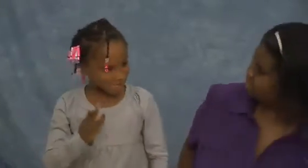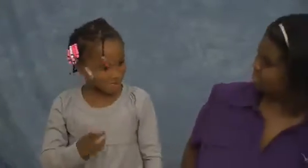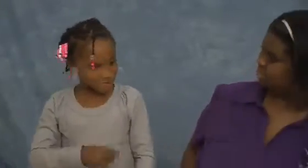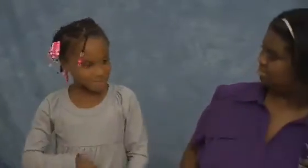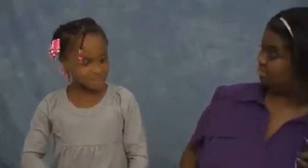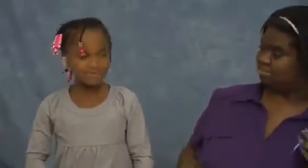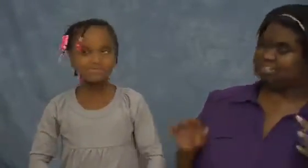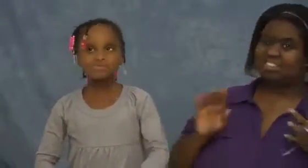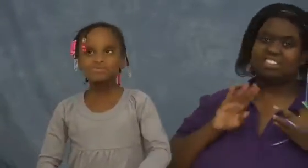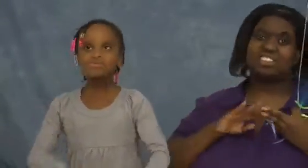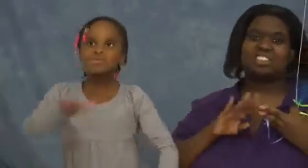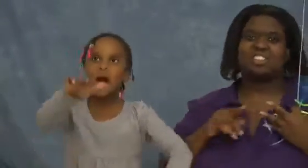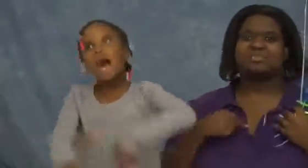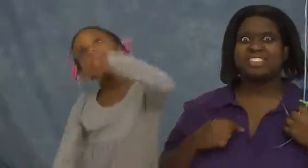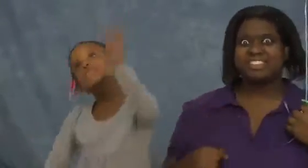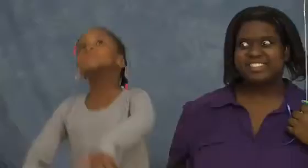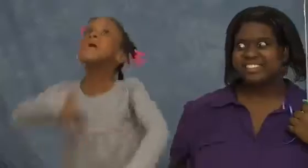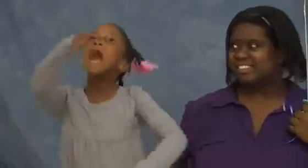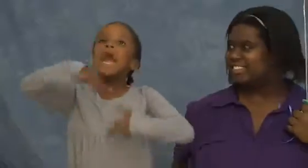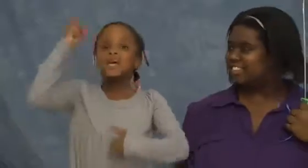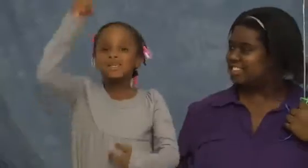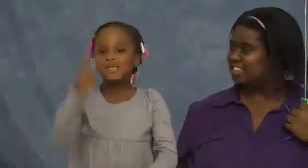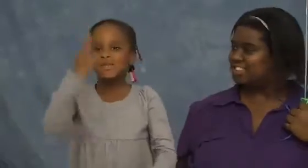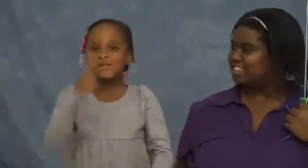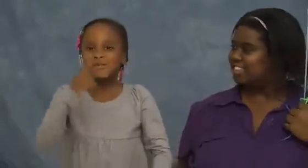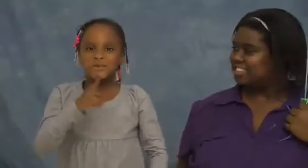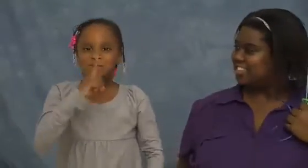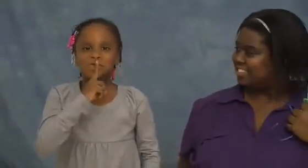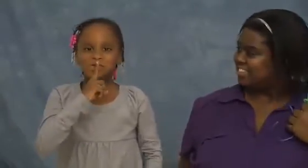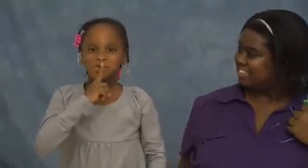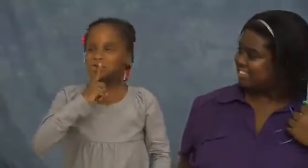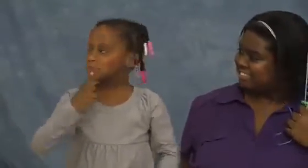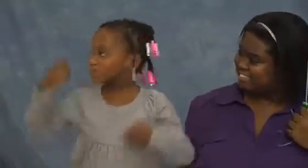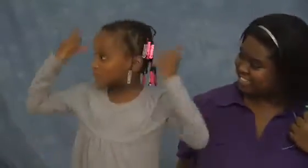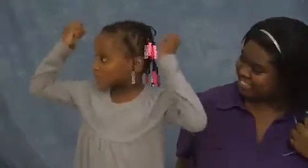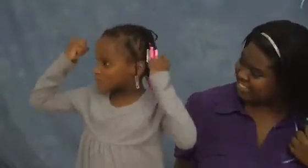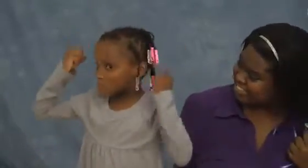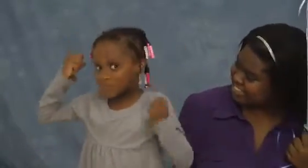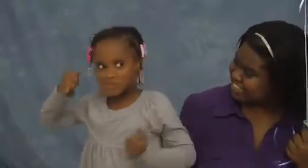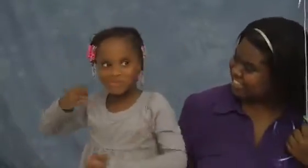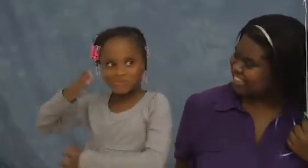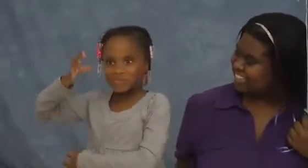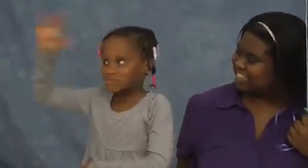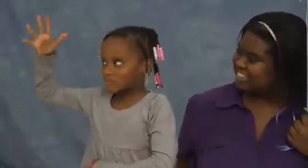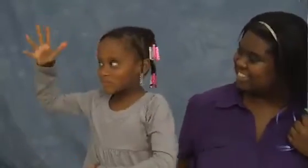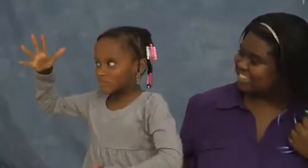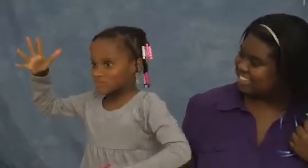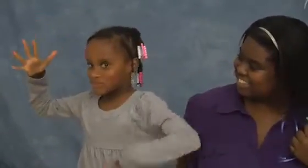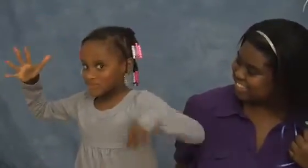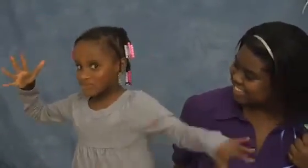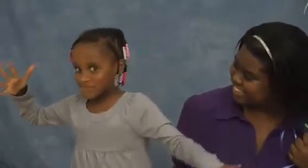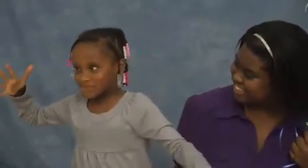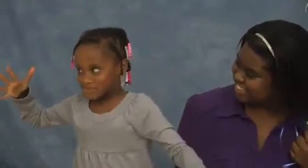Cassie: Excuse me! Khyianna: Went upstairs and put on a hat. Shhh! Stay away!